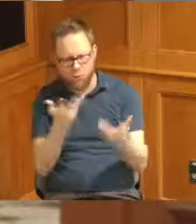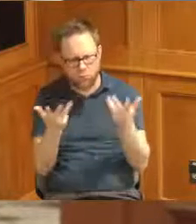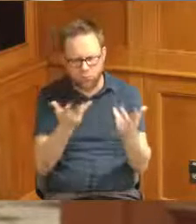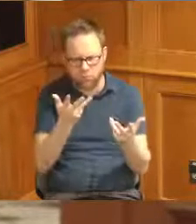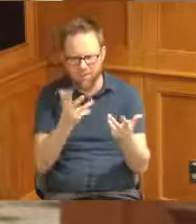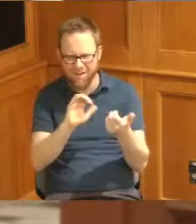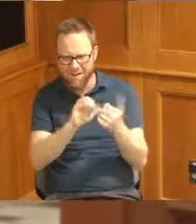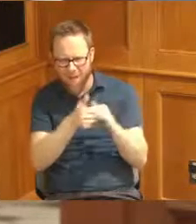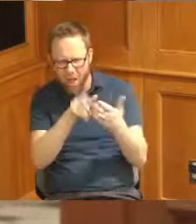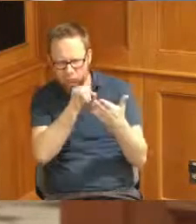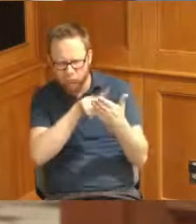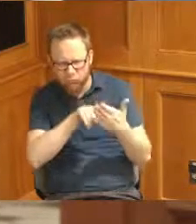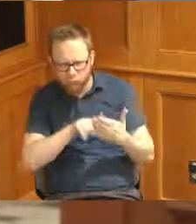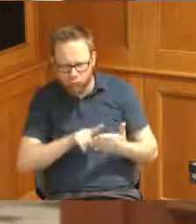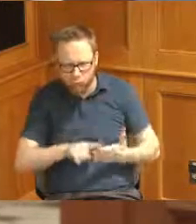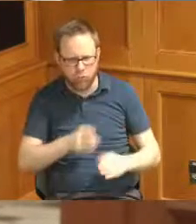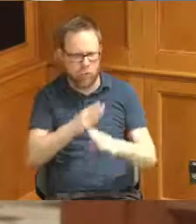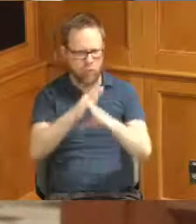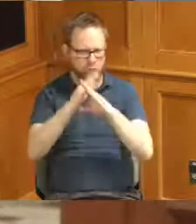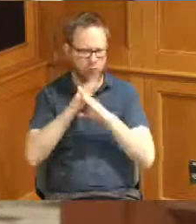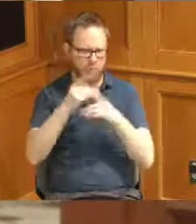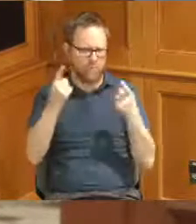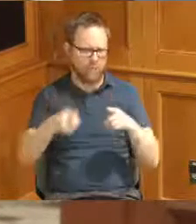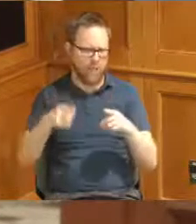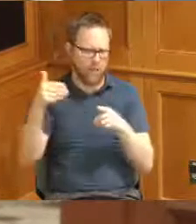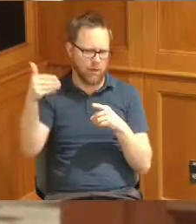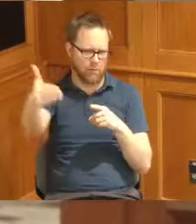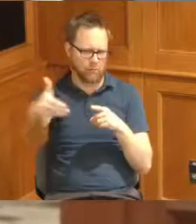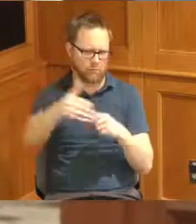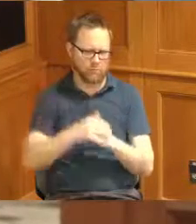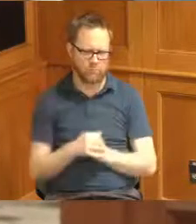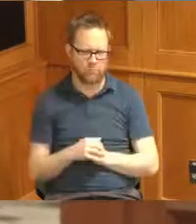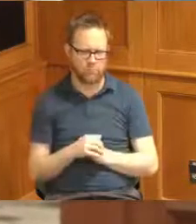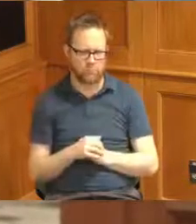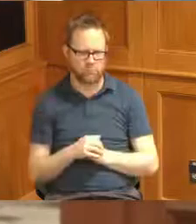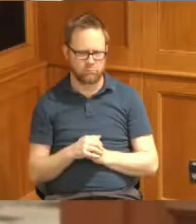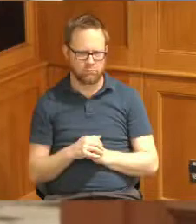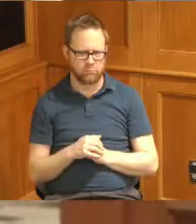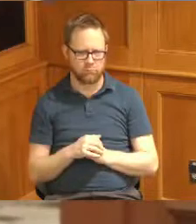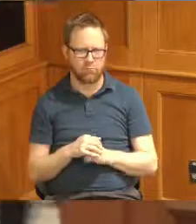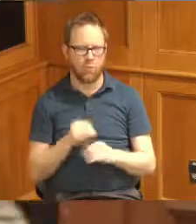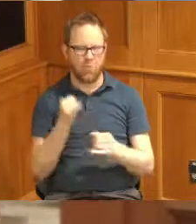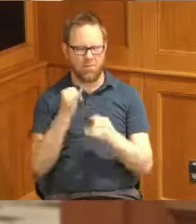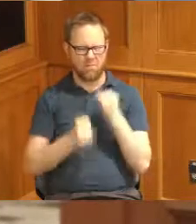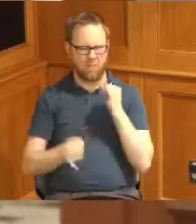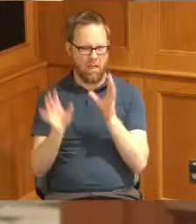to help mitigate this from happening again in the future one last note I would like to point